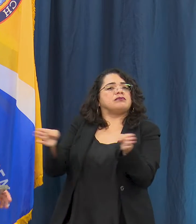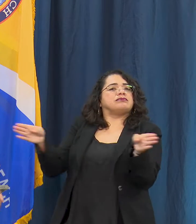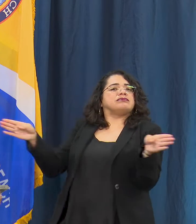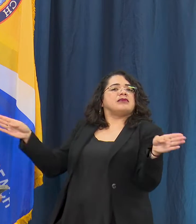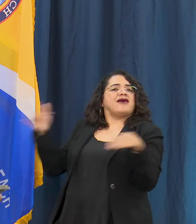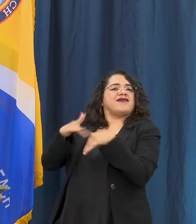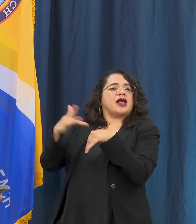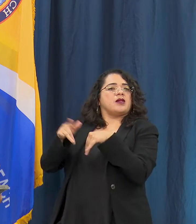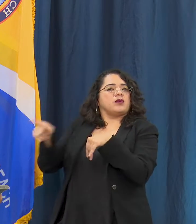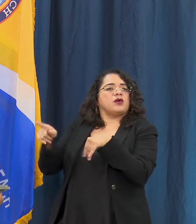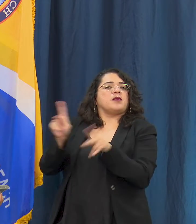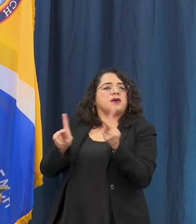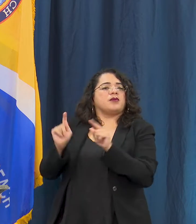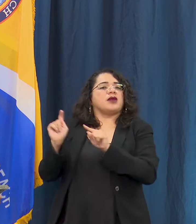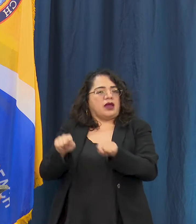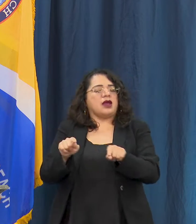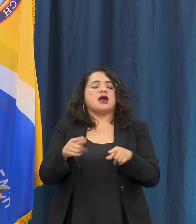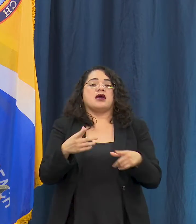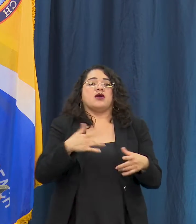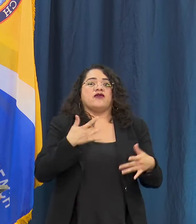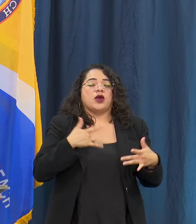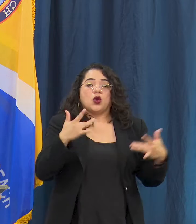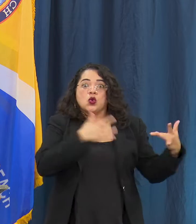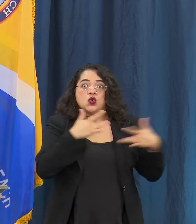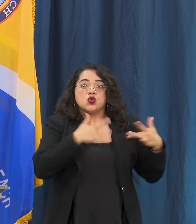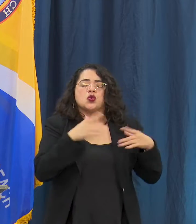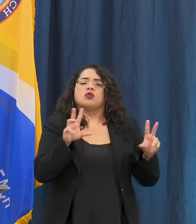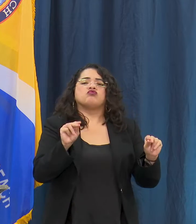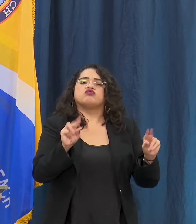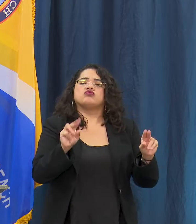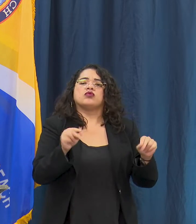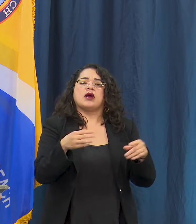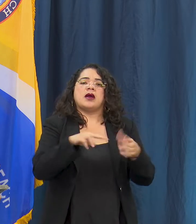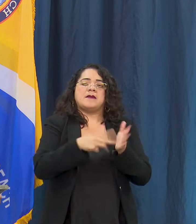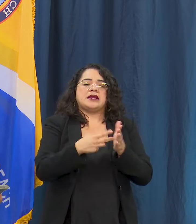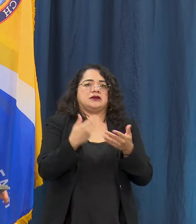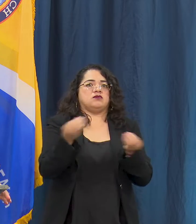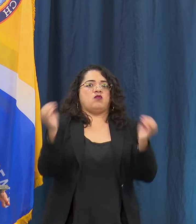alarming yet. This is a good sign also that our testing capacity is growing